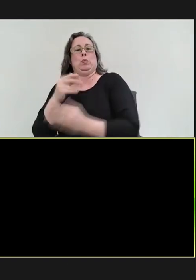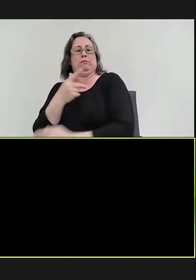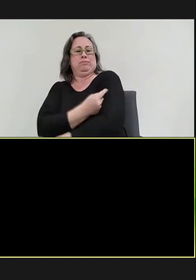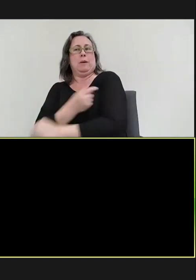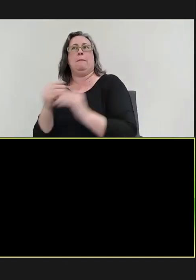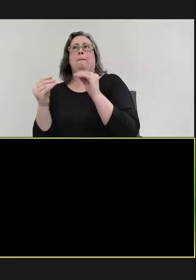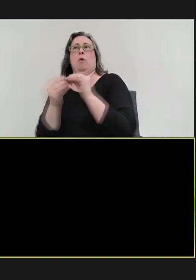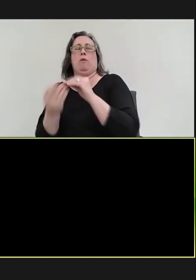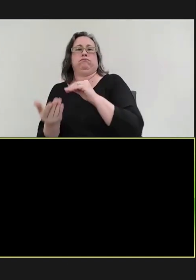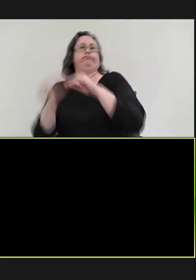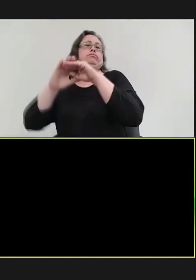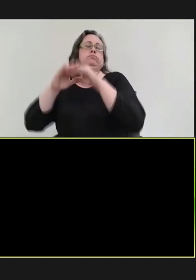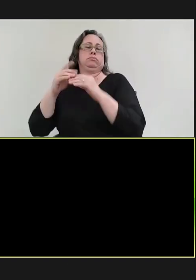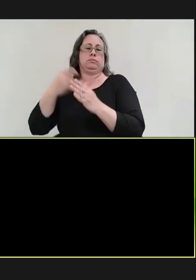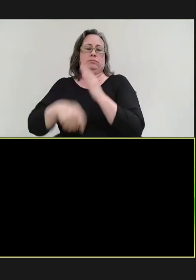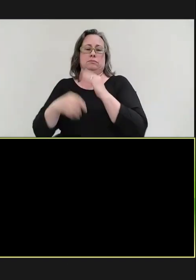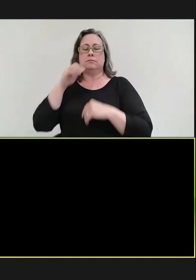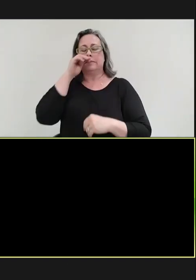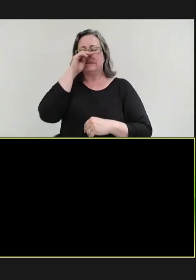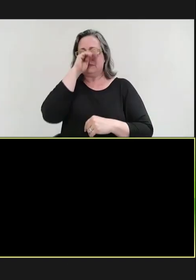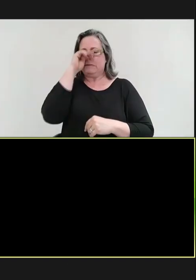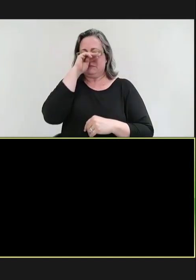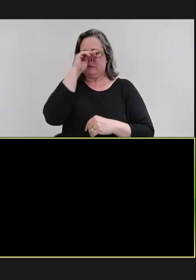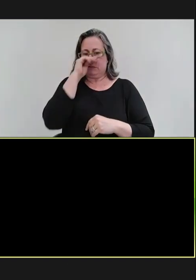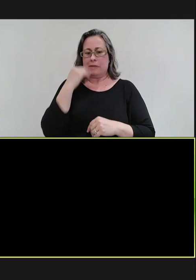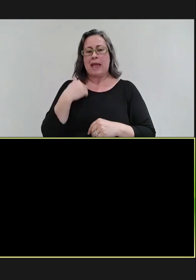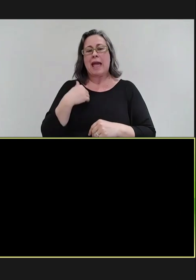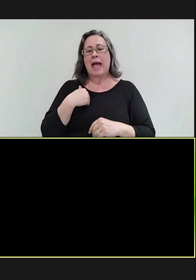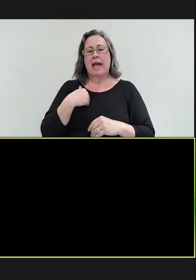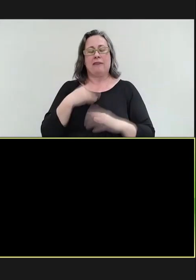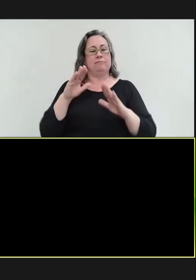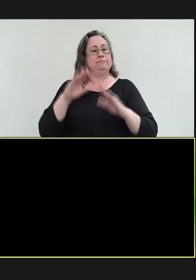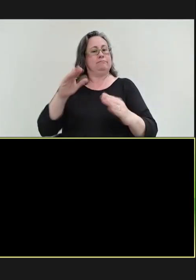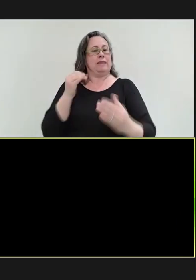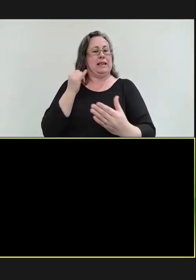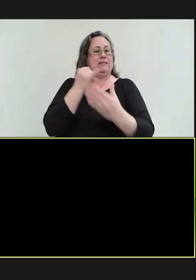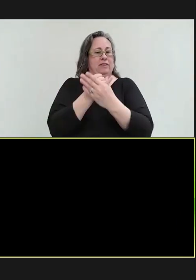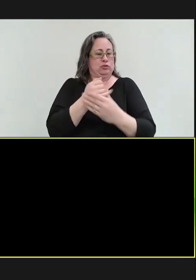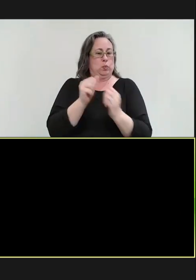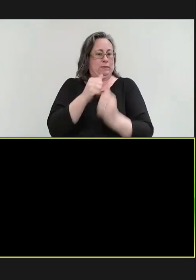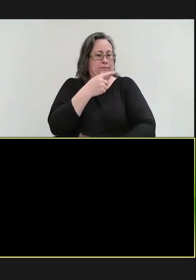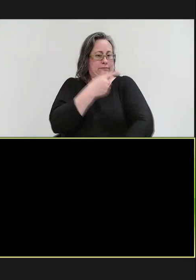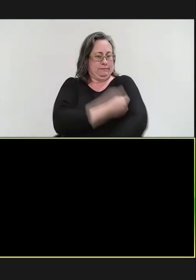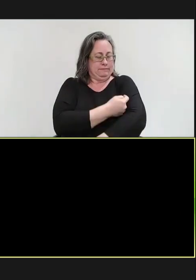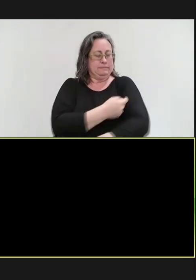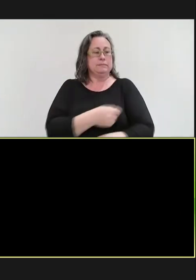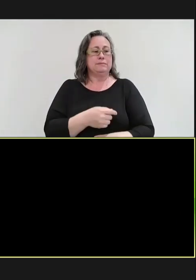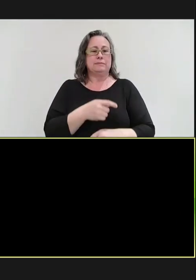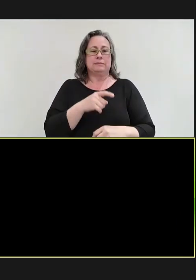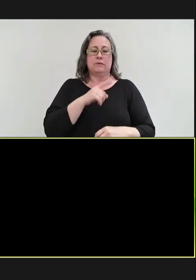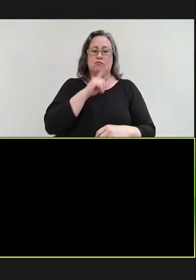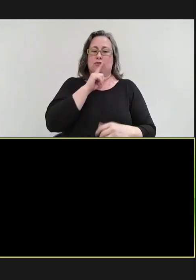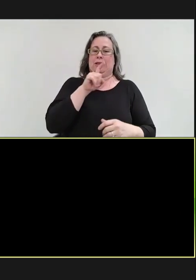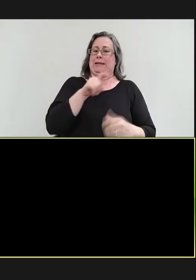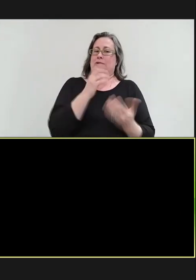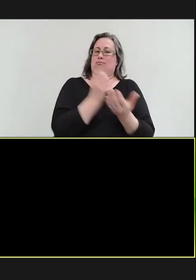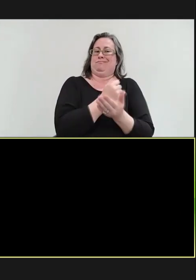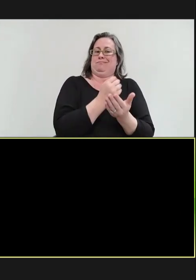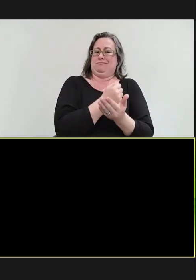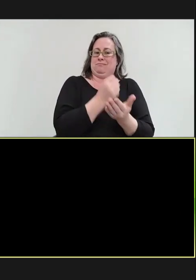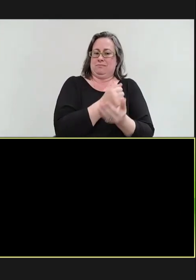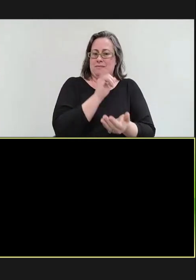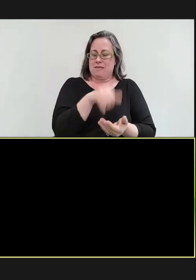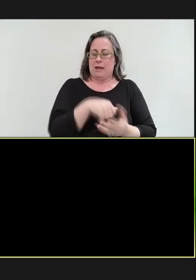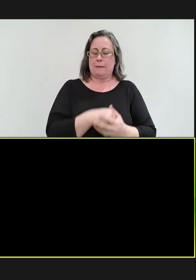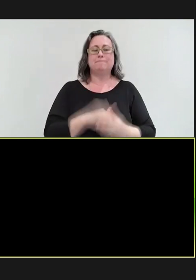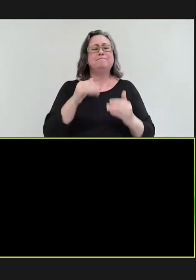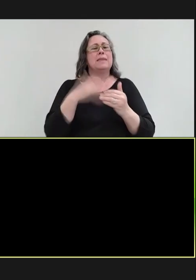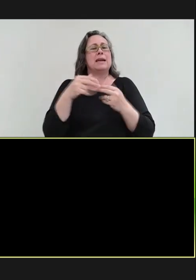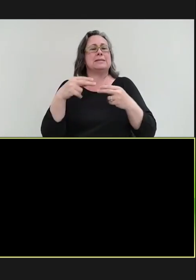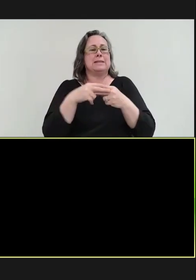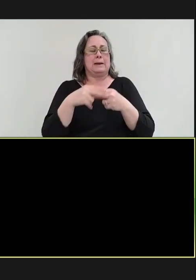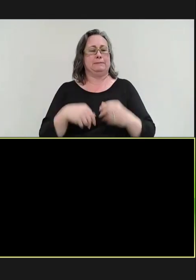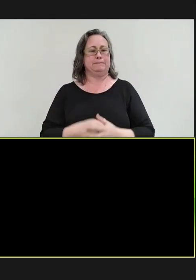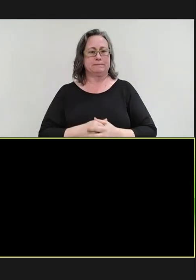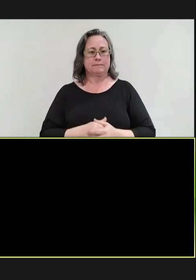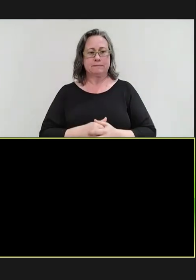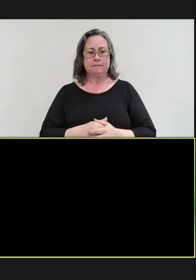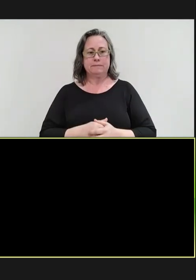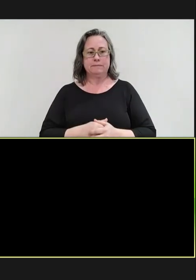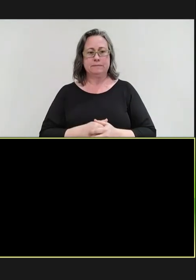amazing intervention. So, you know, we need to take advantage of that. Next slide, please.